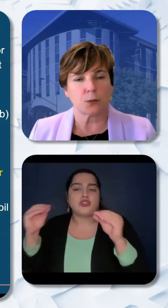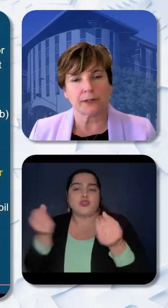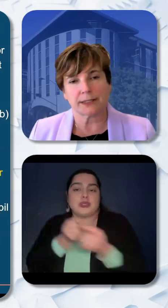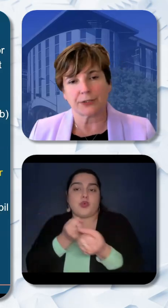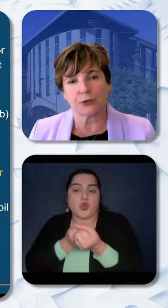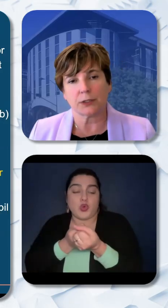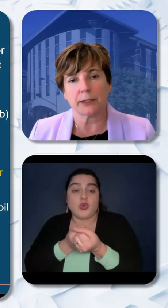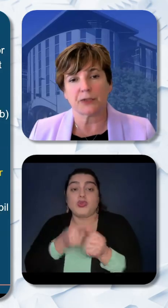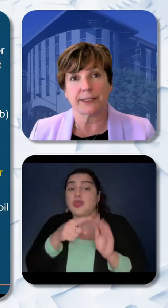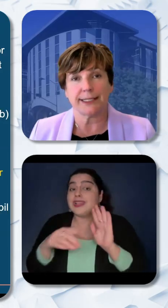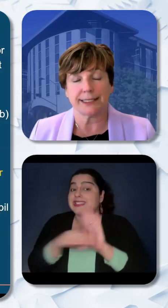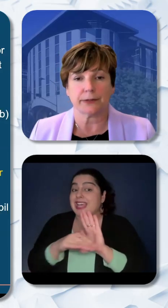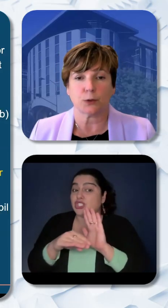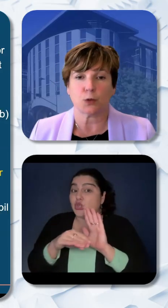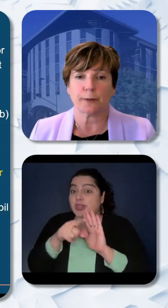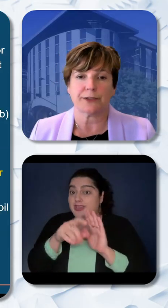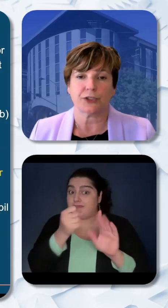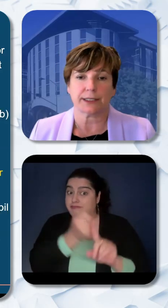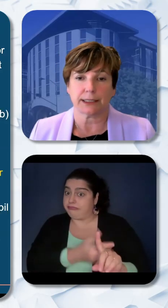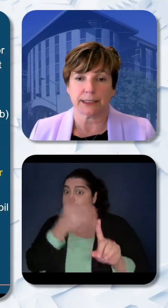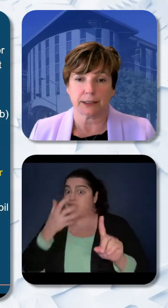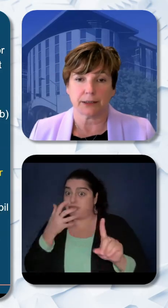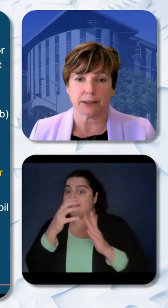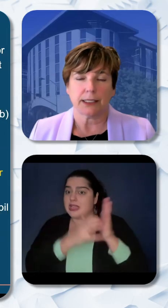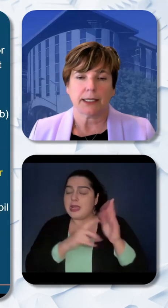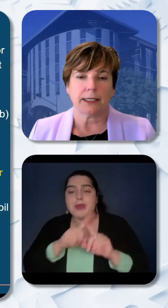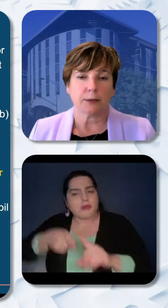So while the statutory language is detailed, the core message is clear,